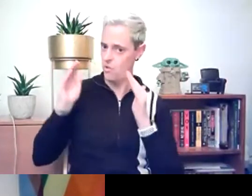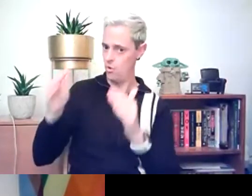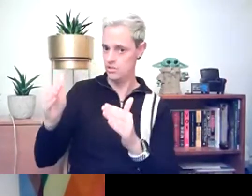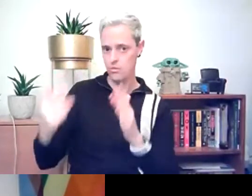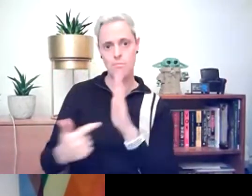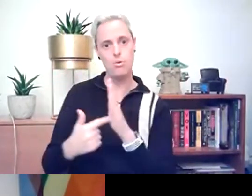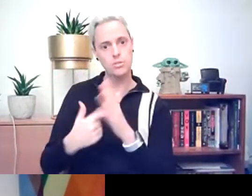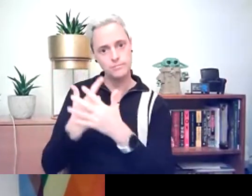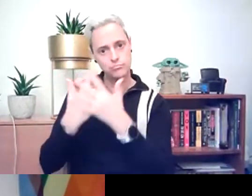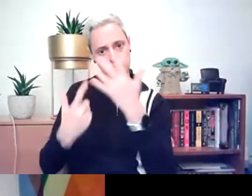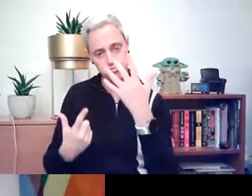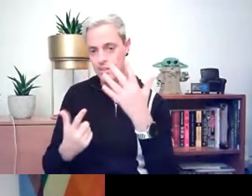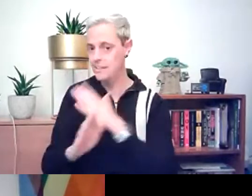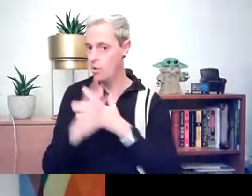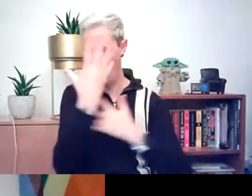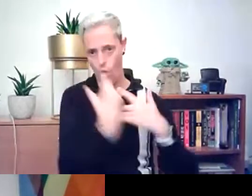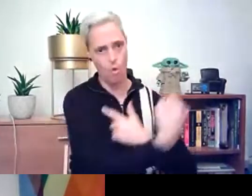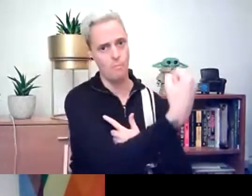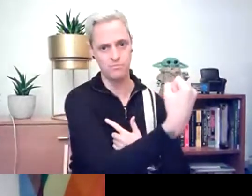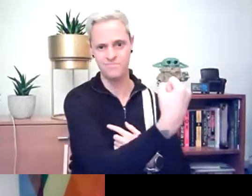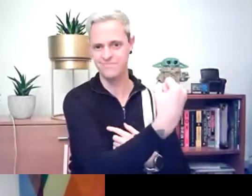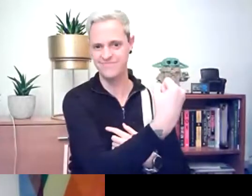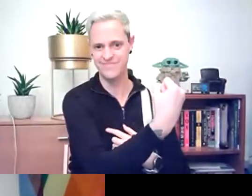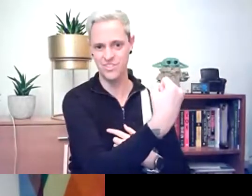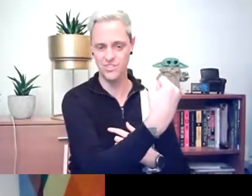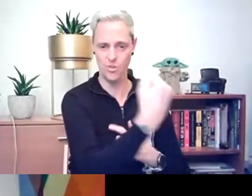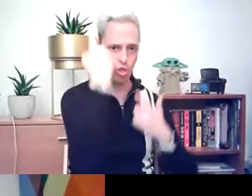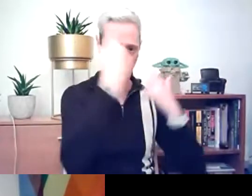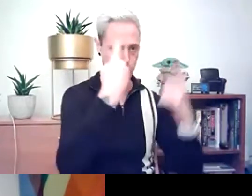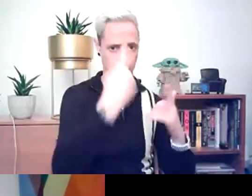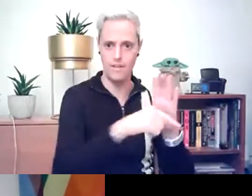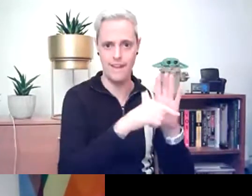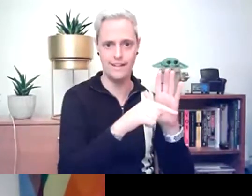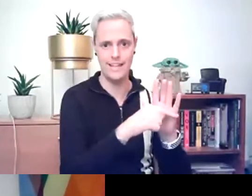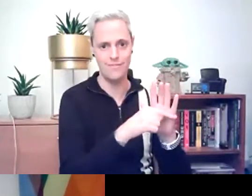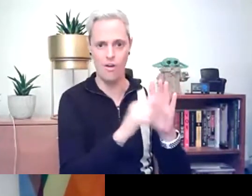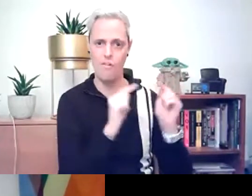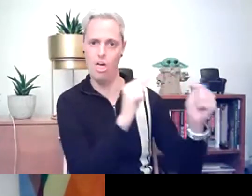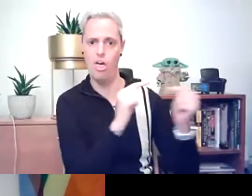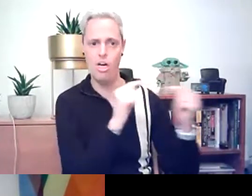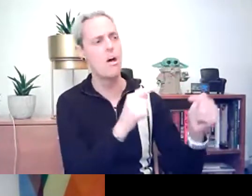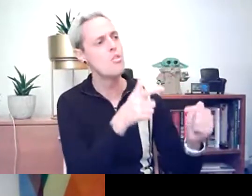try not to get caught up in the 18:30:49 fine detail of it it's really easy to spend an hour arguing about the minutiae of one particular word that someone's used.